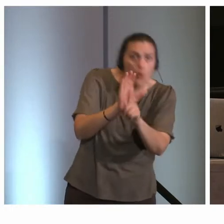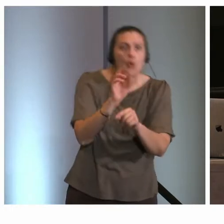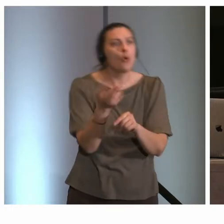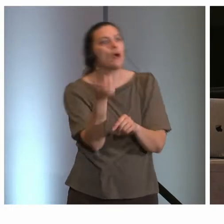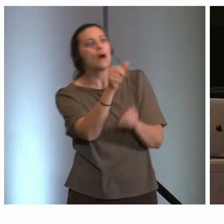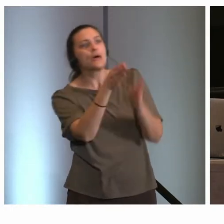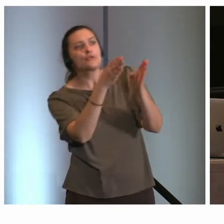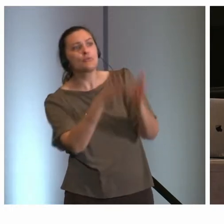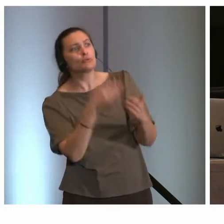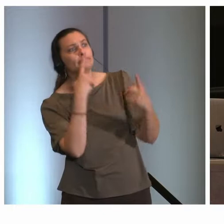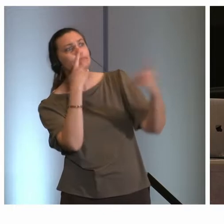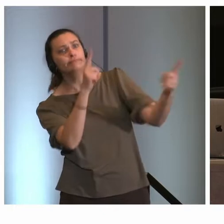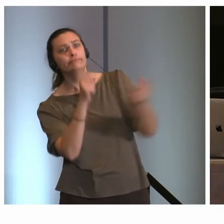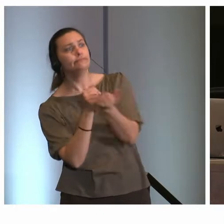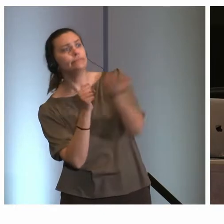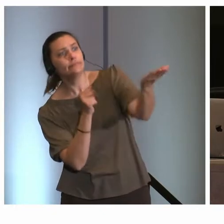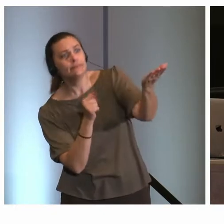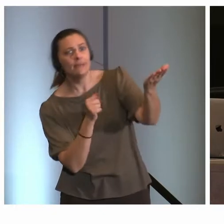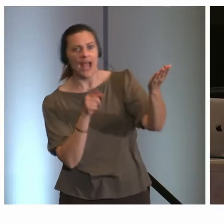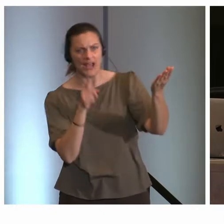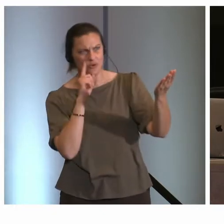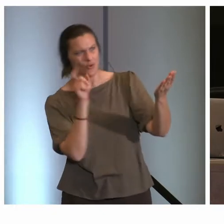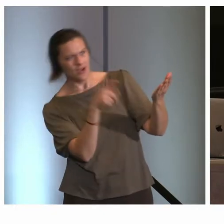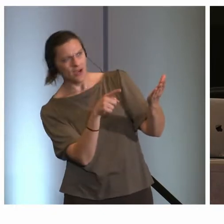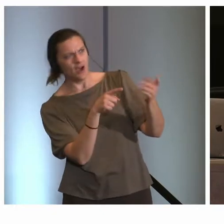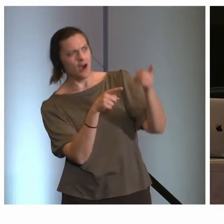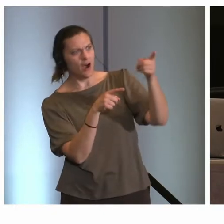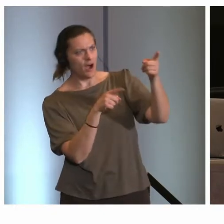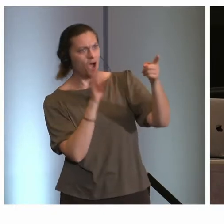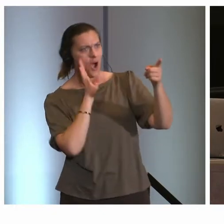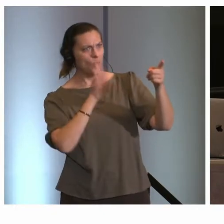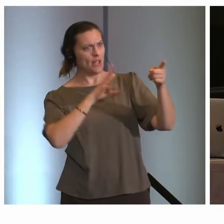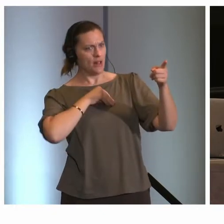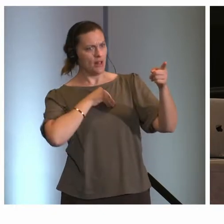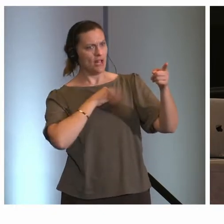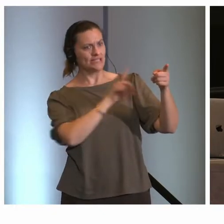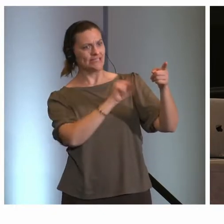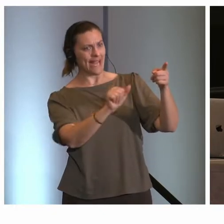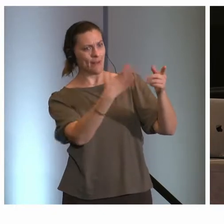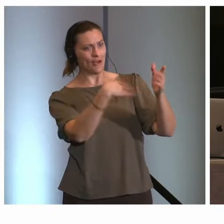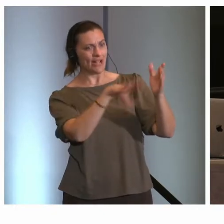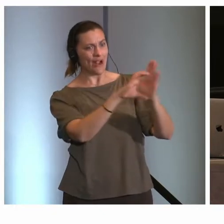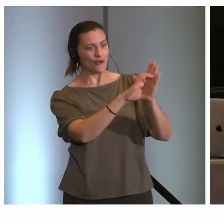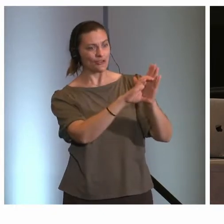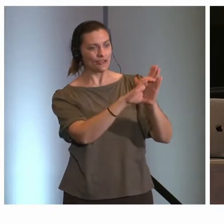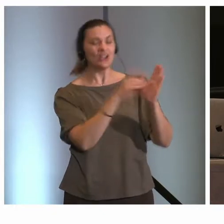the credits or has the marquee name, and can -- can create box